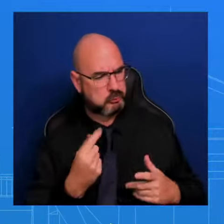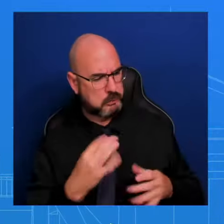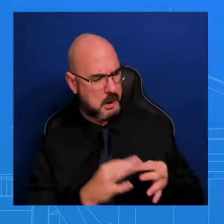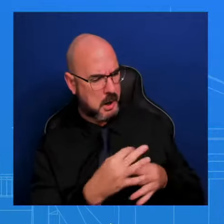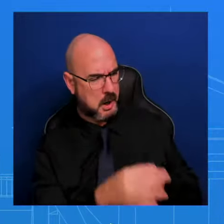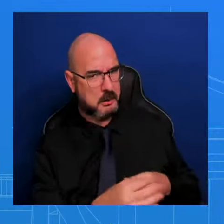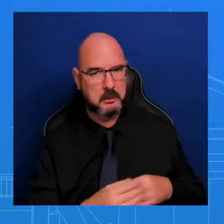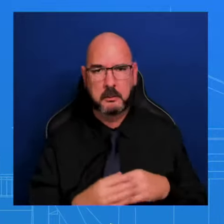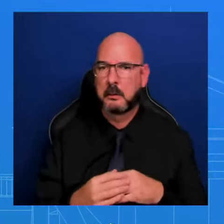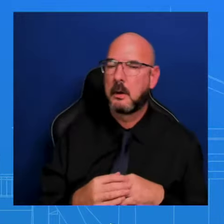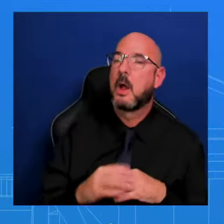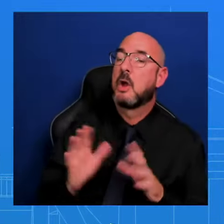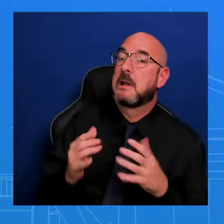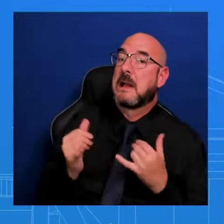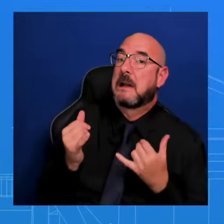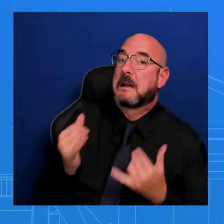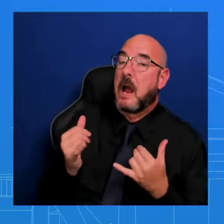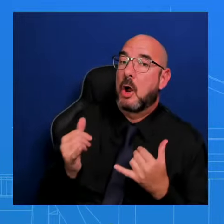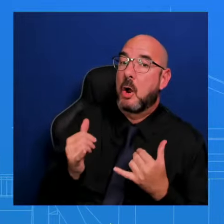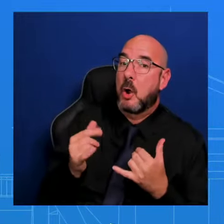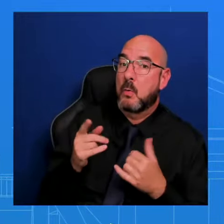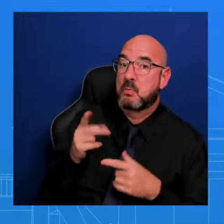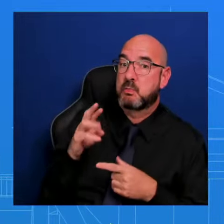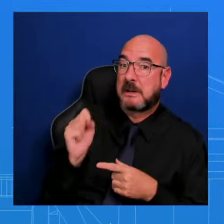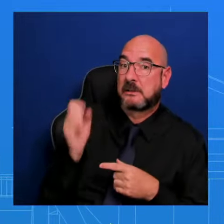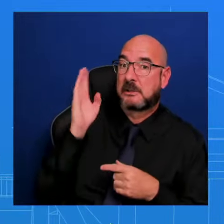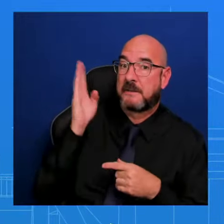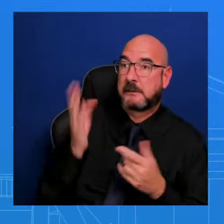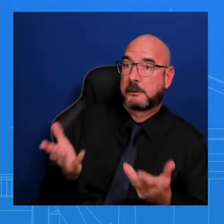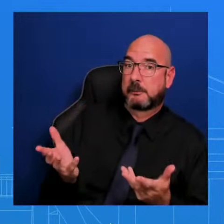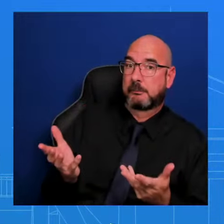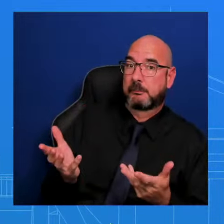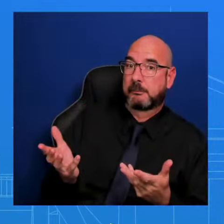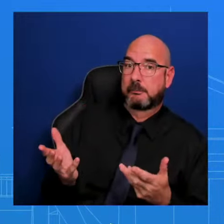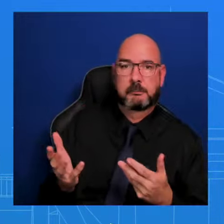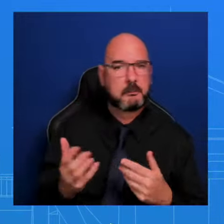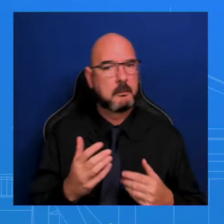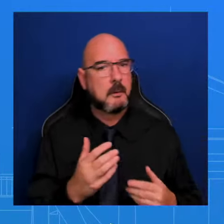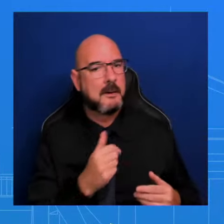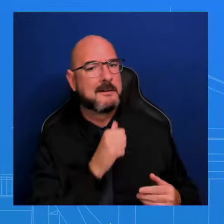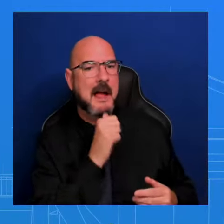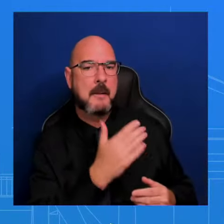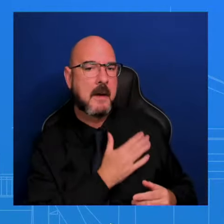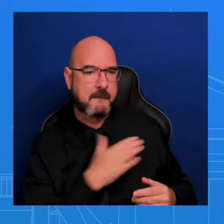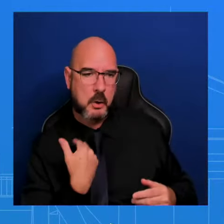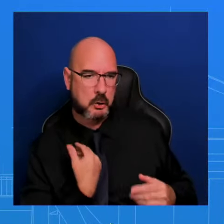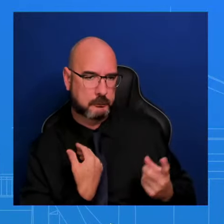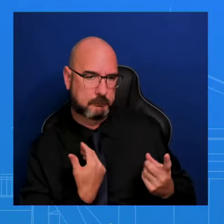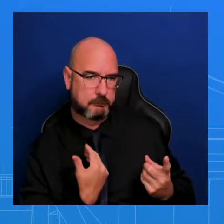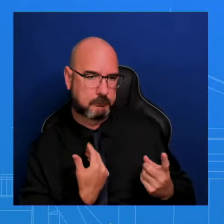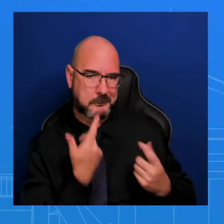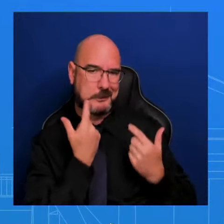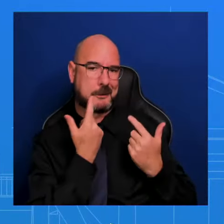Ms. Jean-Pierre: Thank you. I appreciate that. The Press: The national science thing was delayed. Ms. Jean-Pierre: It's true. The Press: Good move. Mr. Kirby: It is true. Ms. Jean-Pierre: It is true.